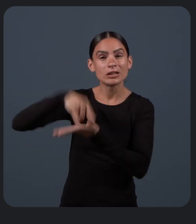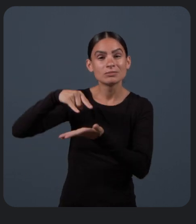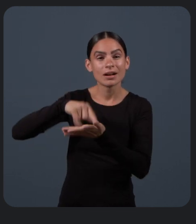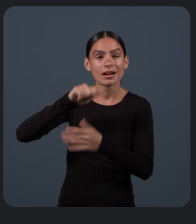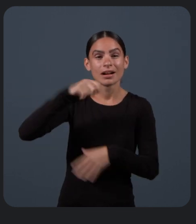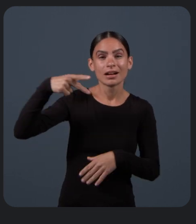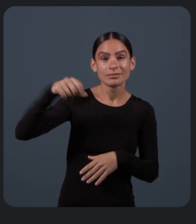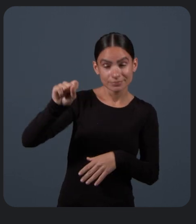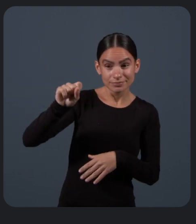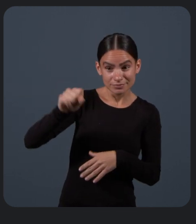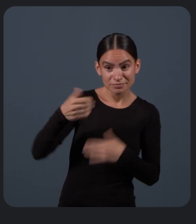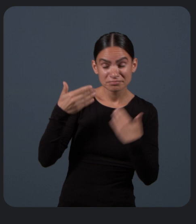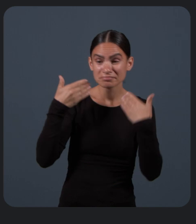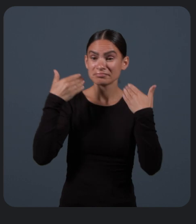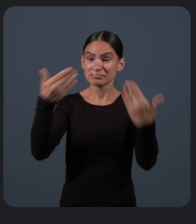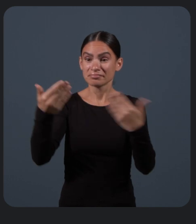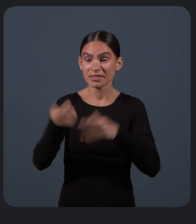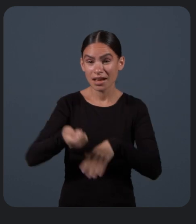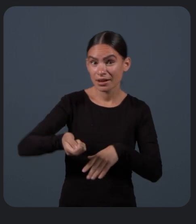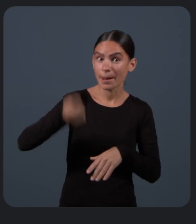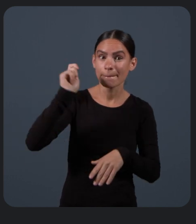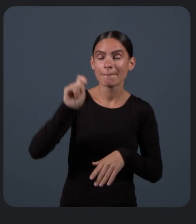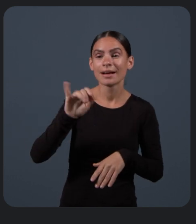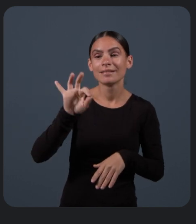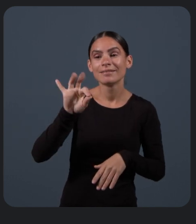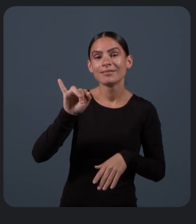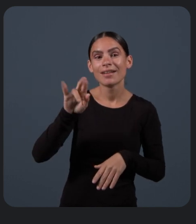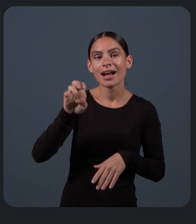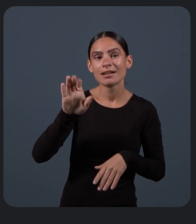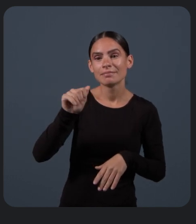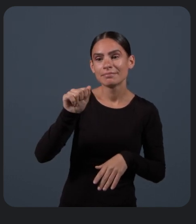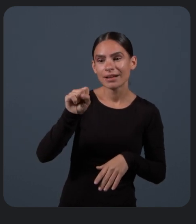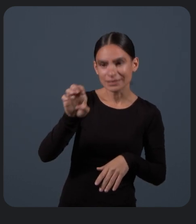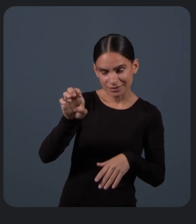So go enable Firebase App Check to start securing your API resources today.